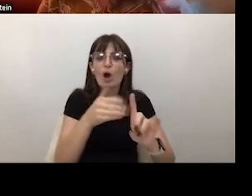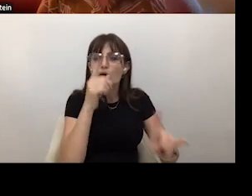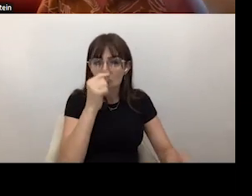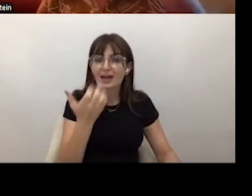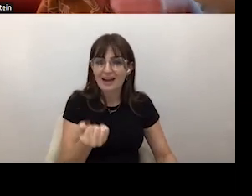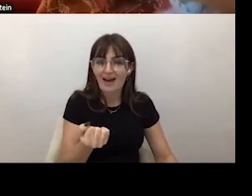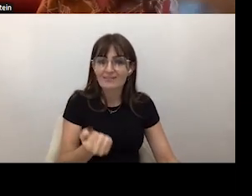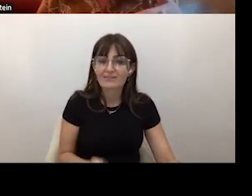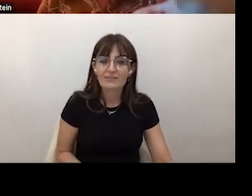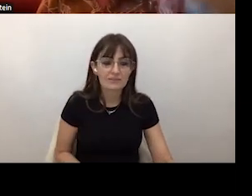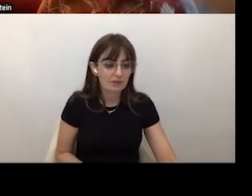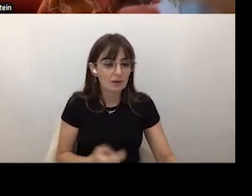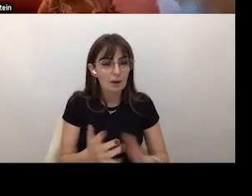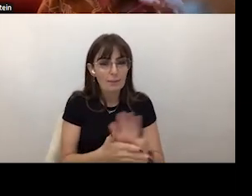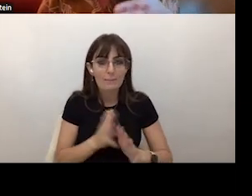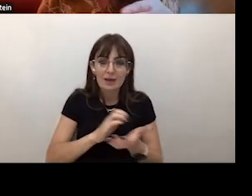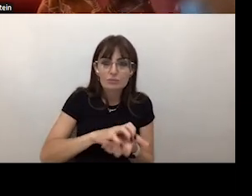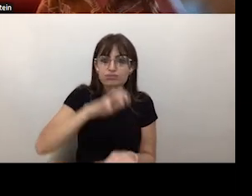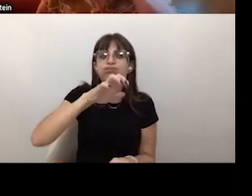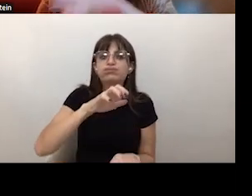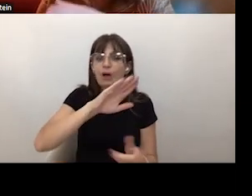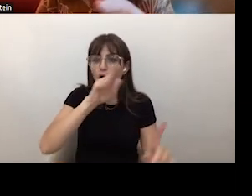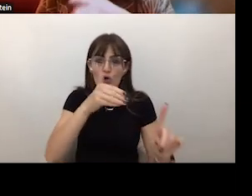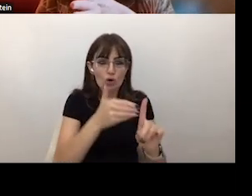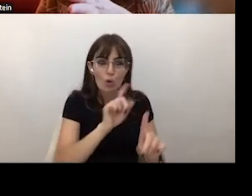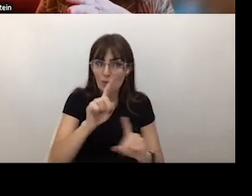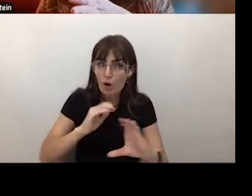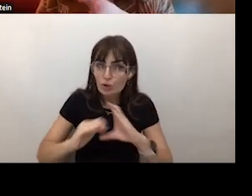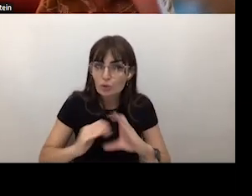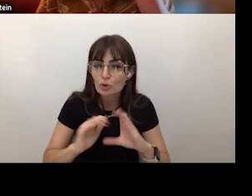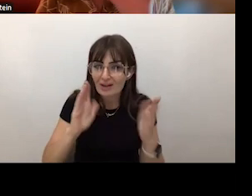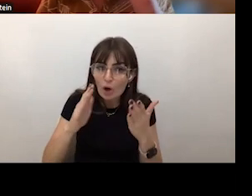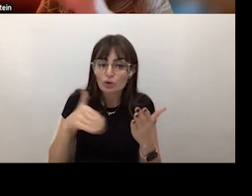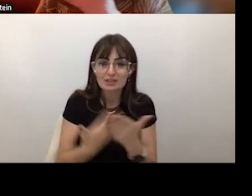which is the fundraising goal, and what the communication focus should be. I want to give